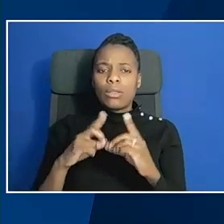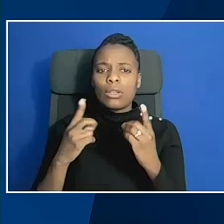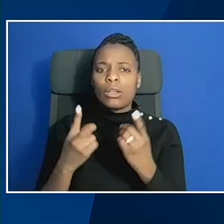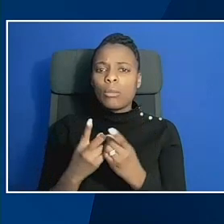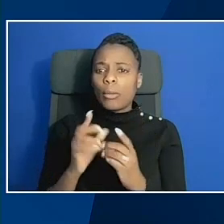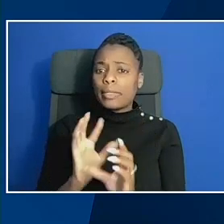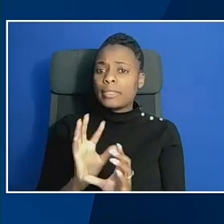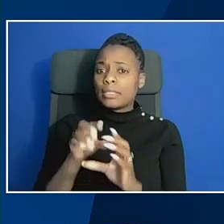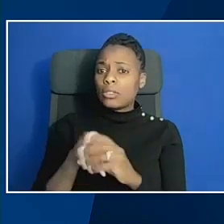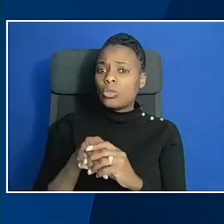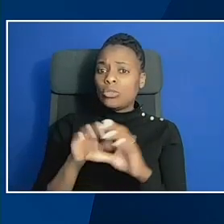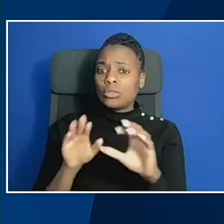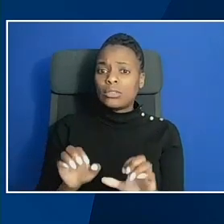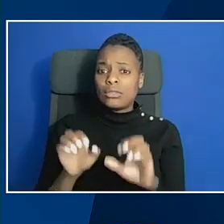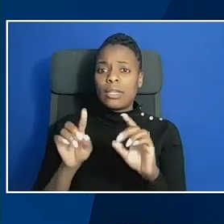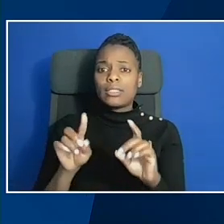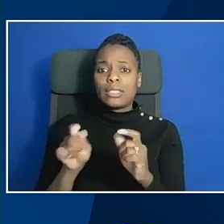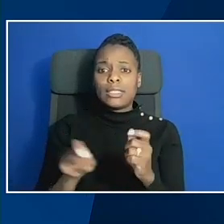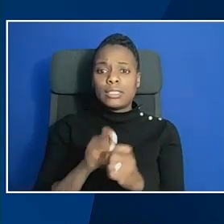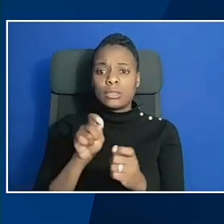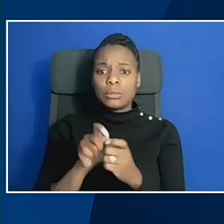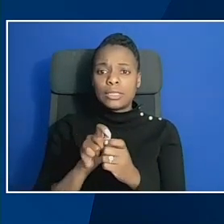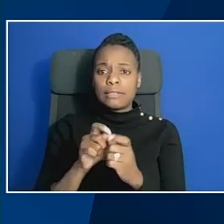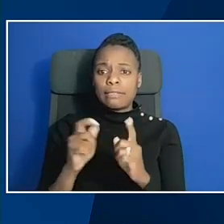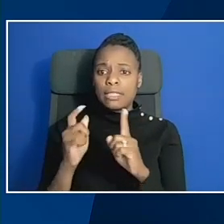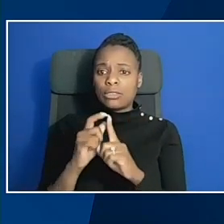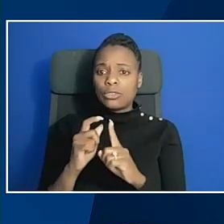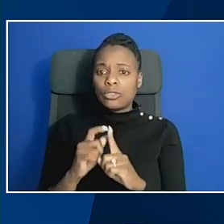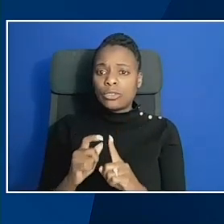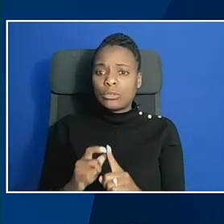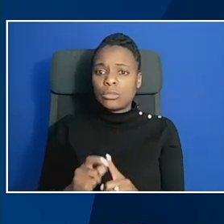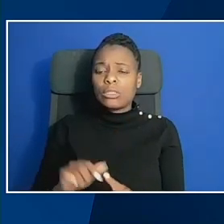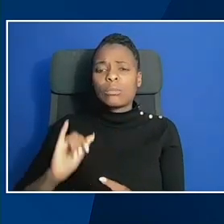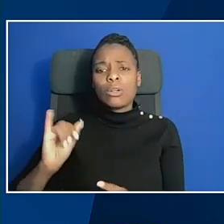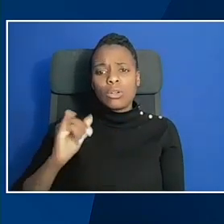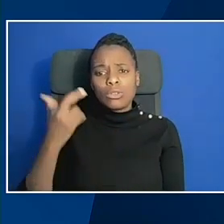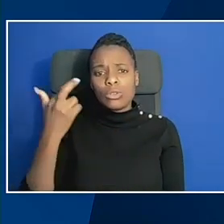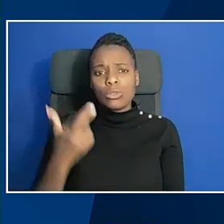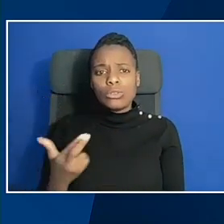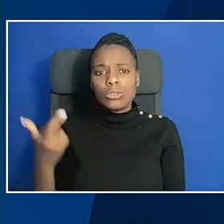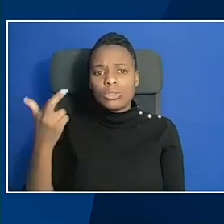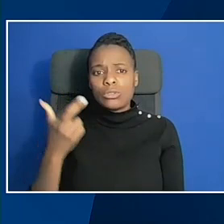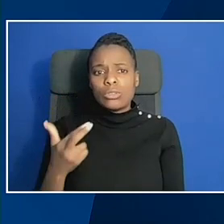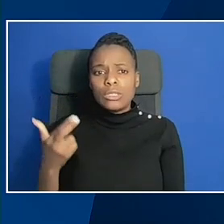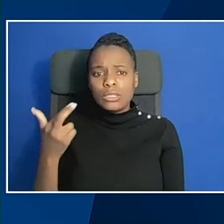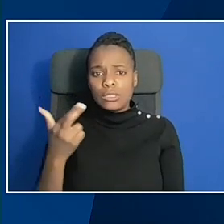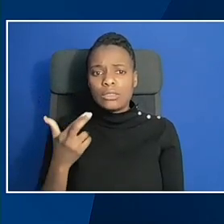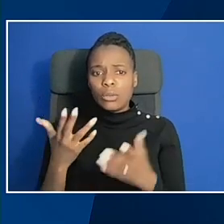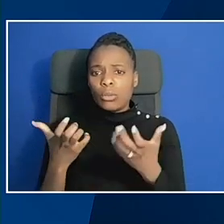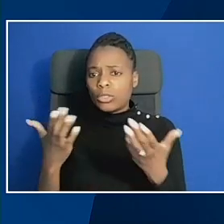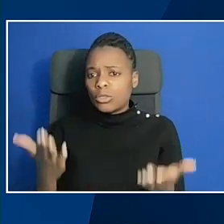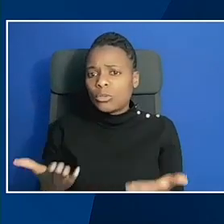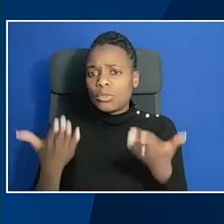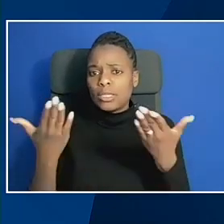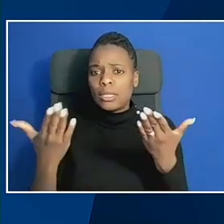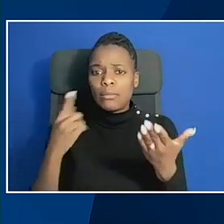education-specific terms and the reason that we wanted to bring this up for discussion with the group.